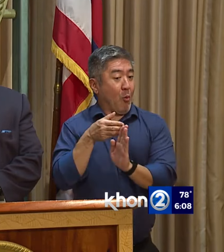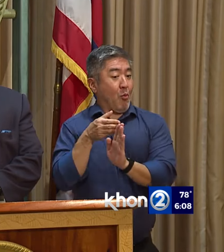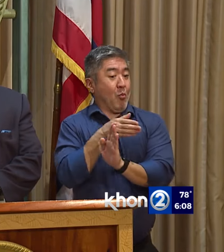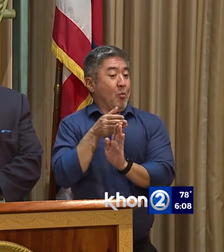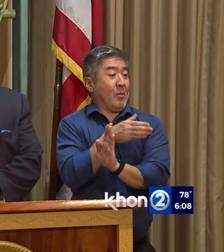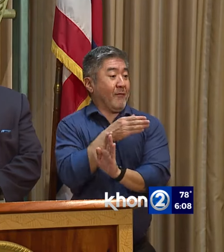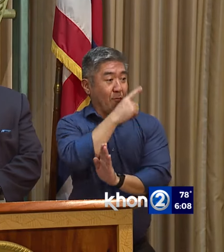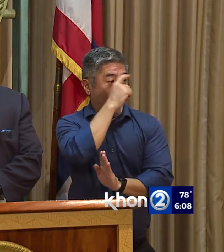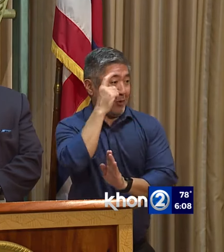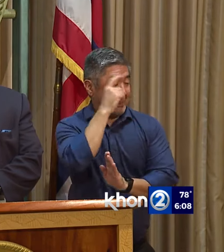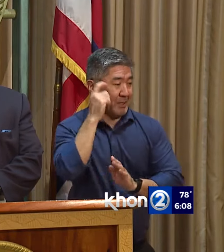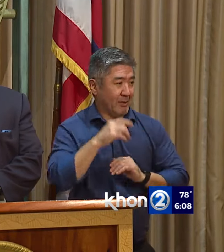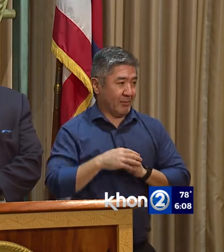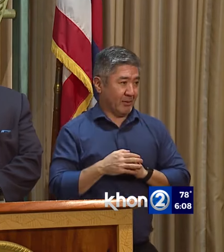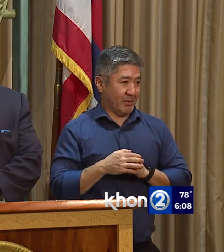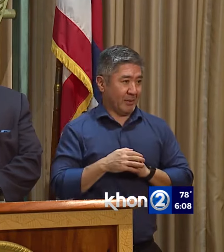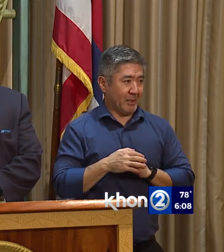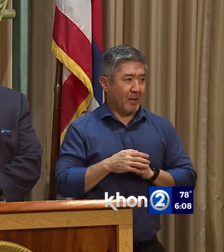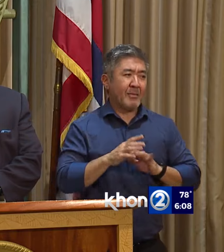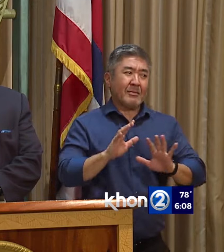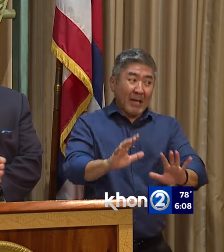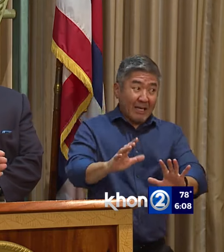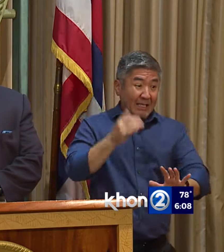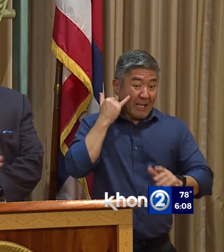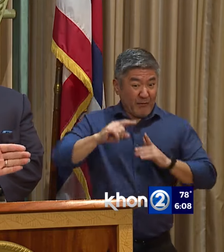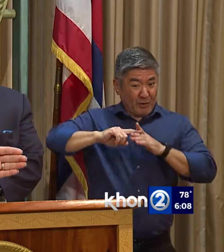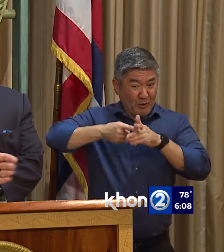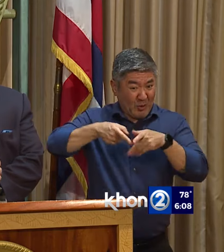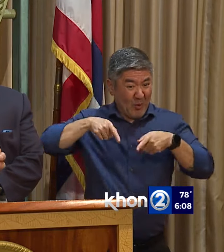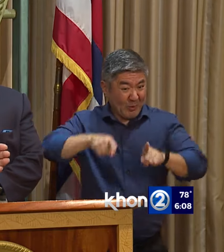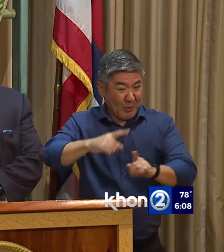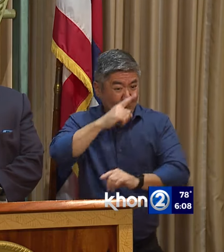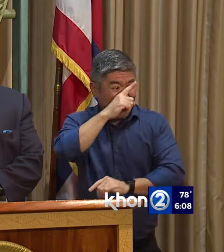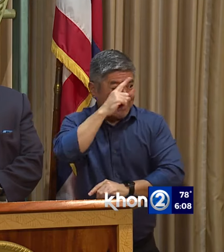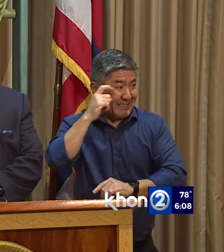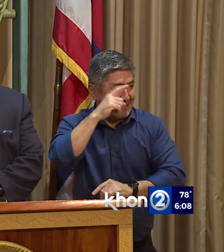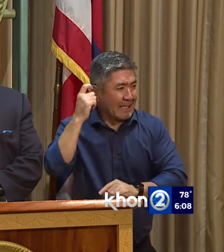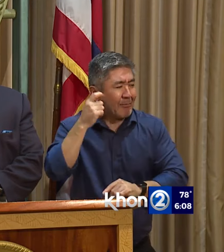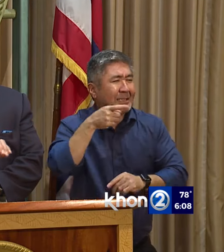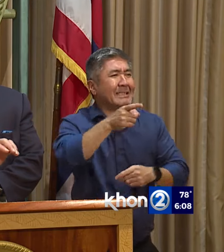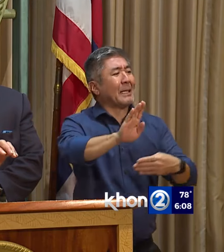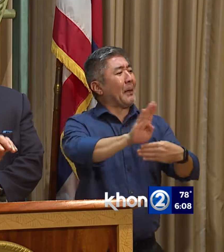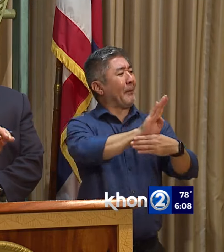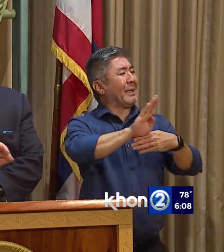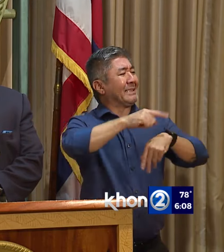SLATED TO BEGIN IN AUGUST. WE COULD POTENTIALLY HAVE THE PRIOR TO SUMMER. BUT IF WE DO THAT, WE'RE WILL BE